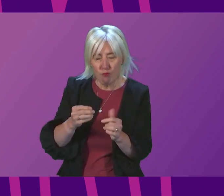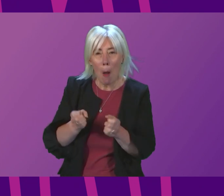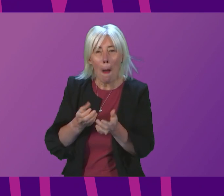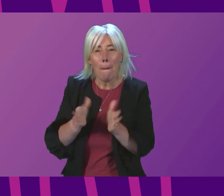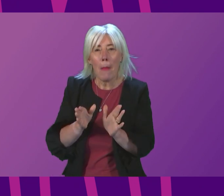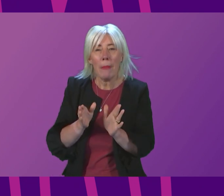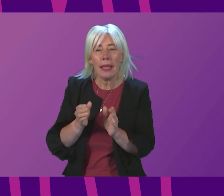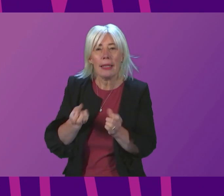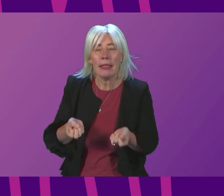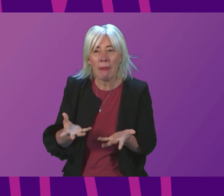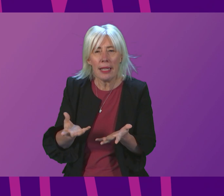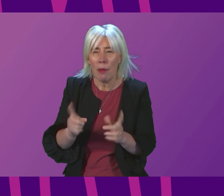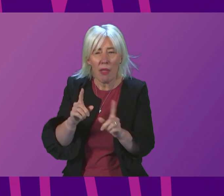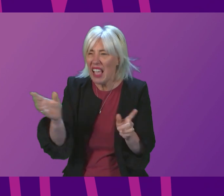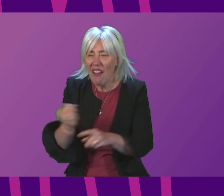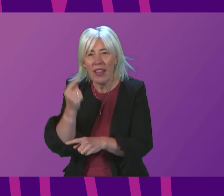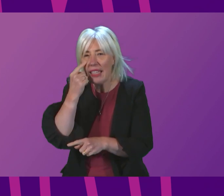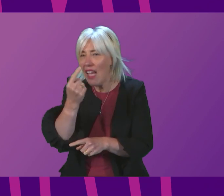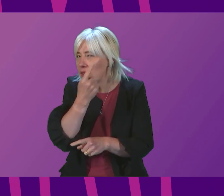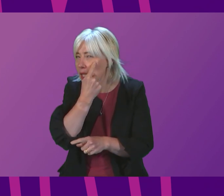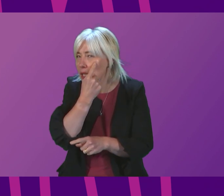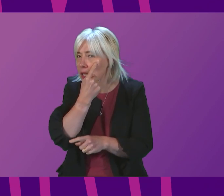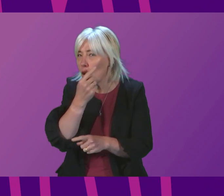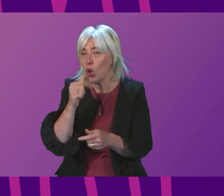of evidence to justify your Government’s decision?